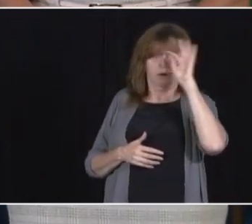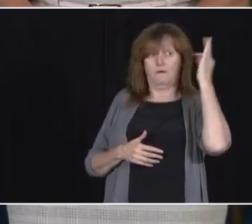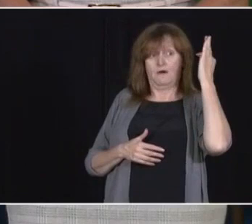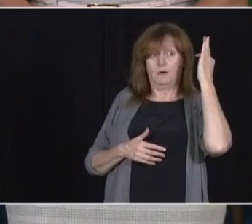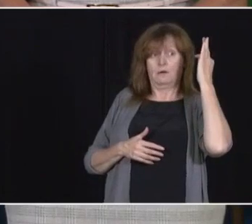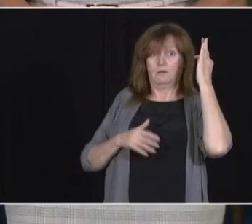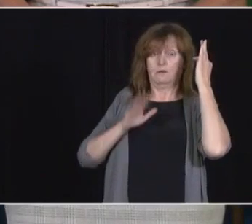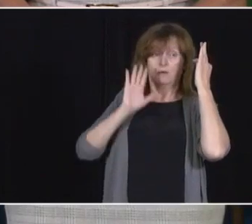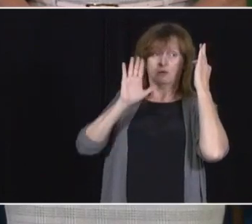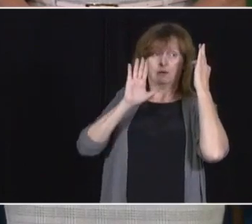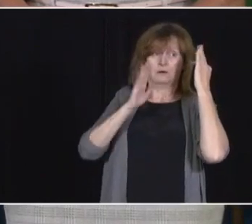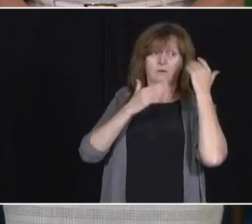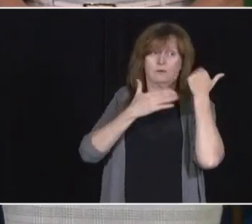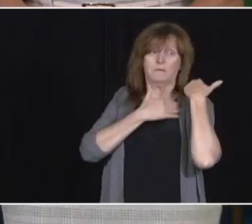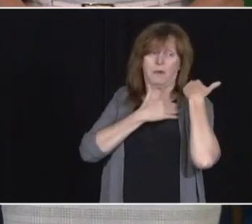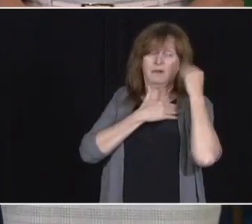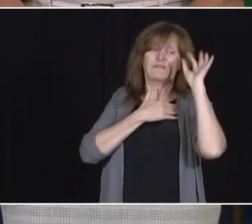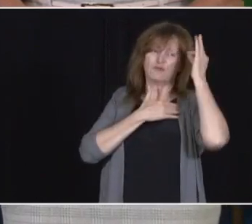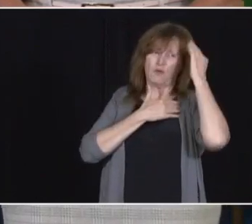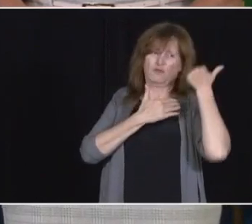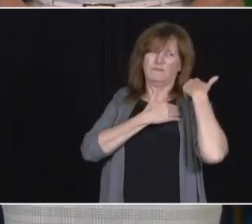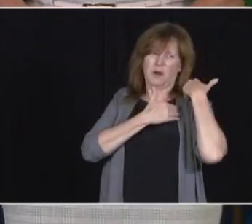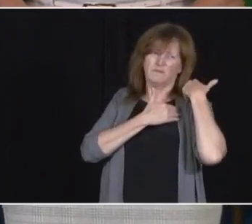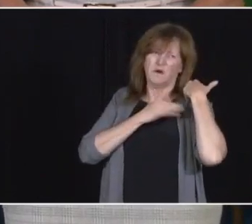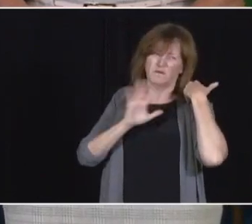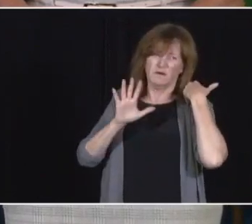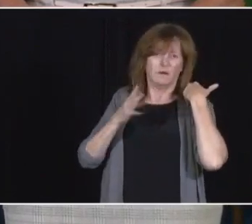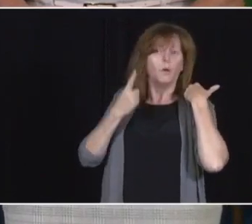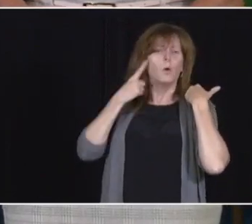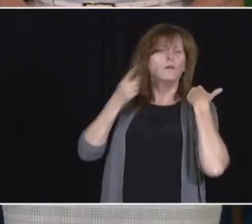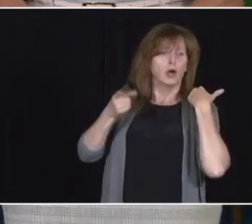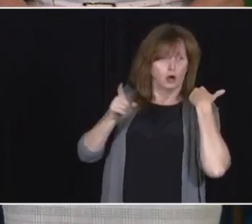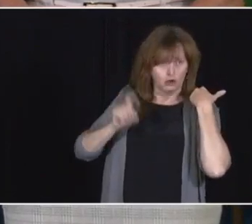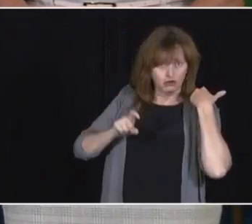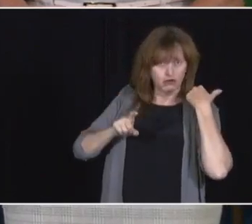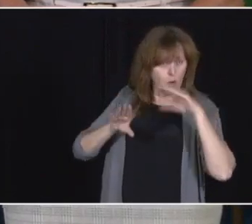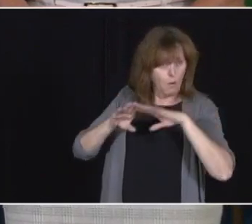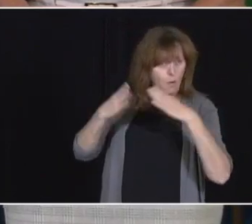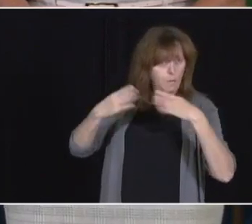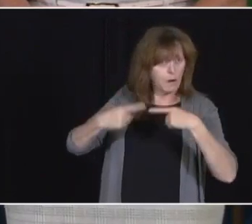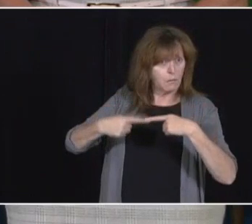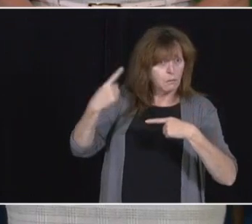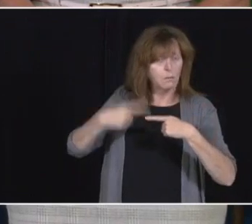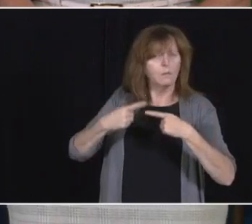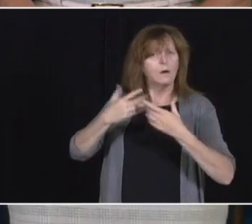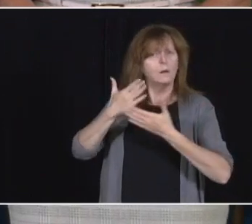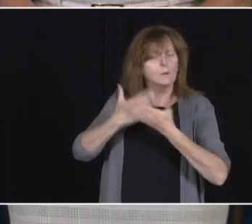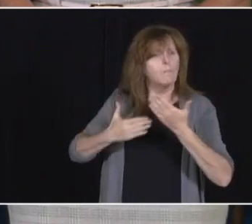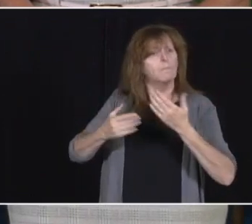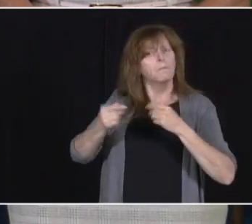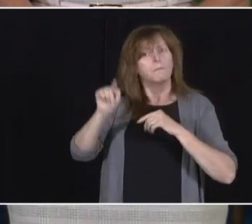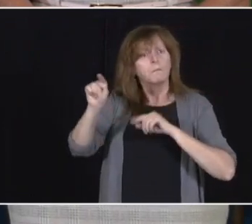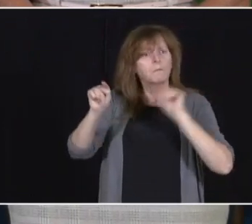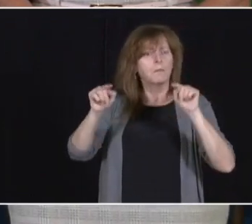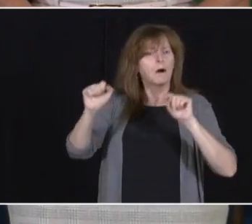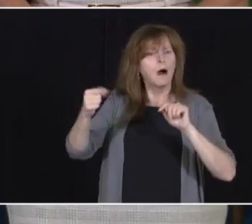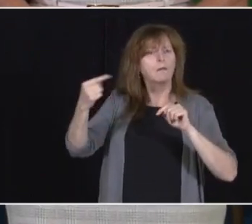I realize of course this is a federal issue, but you might have some thoughts on that? How do you feel of the idea of opening the